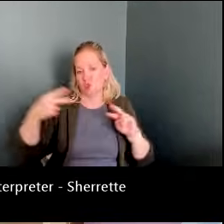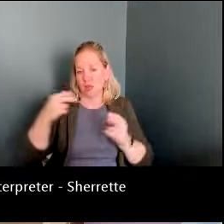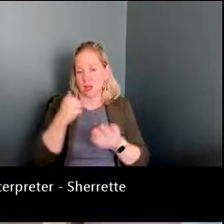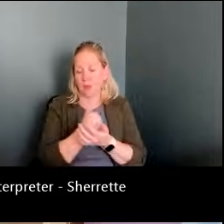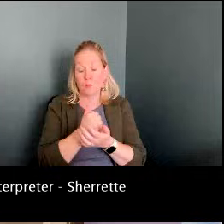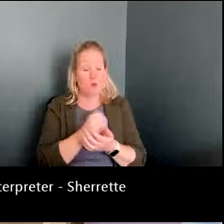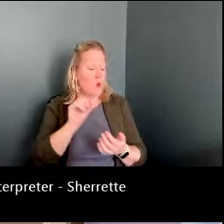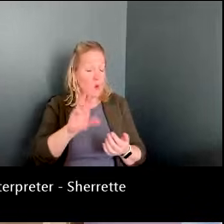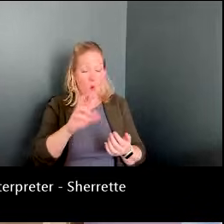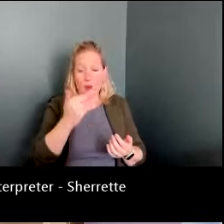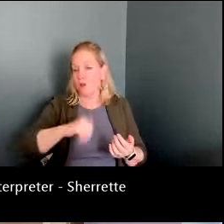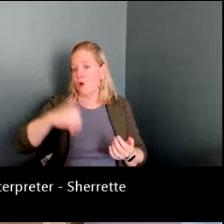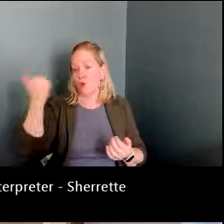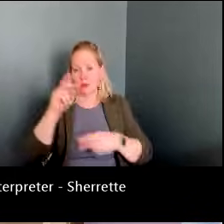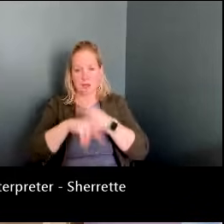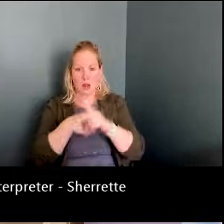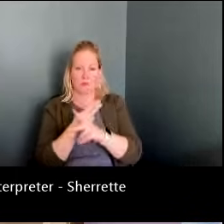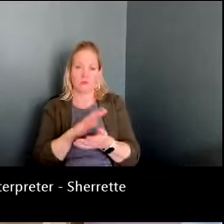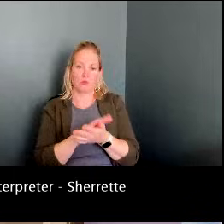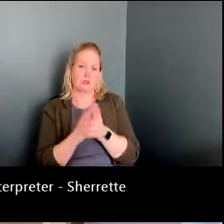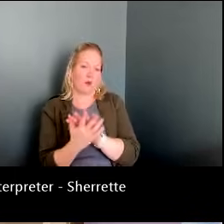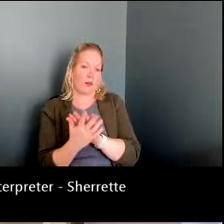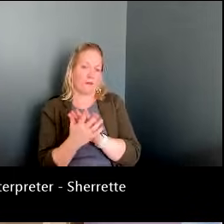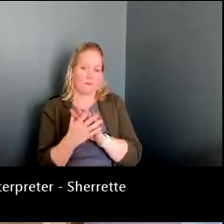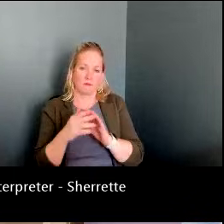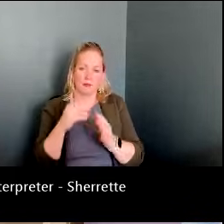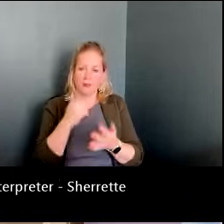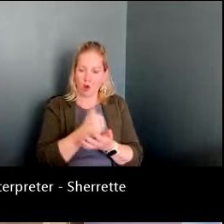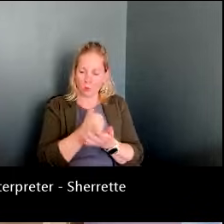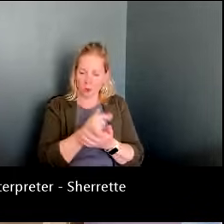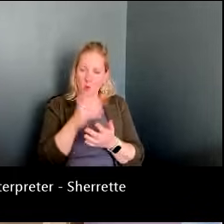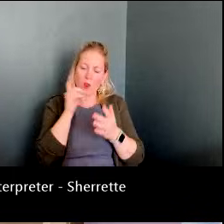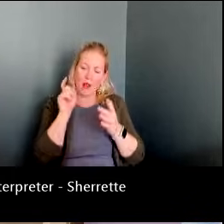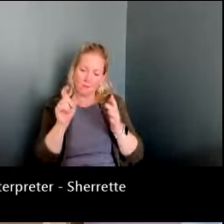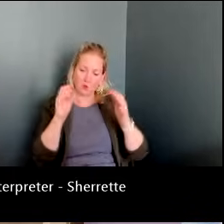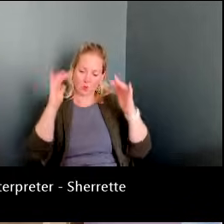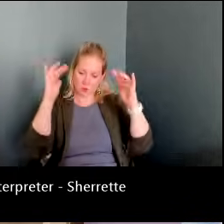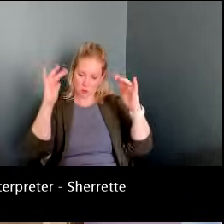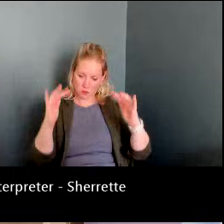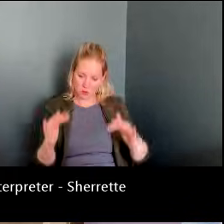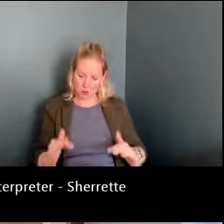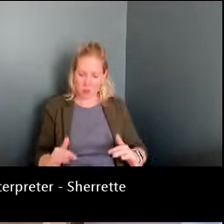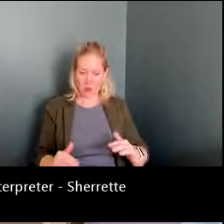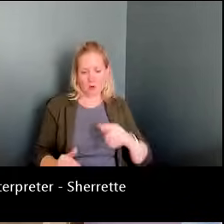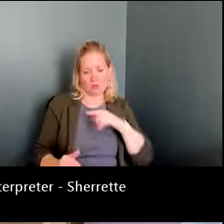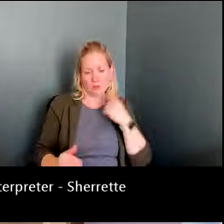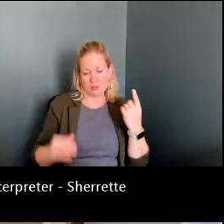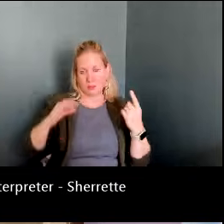lay out where on the risk benefit plateau, they may fit and then help